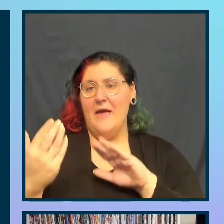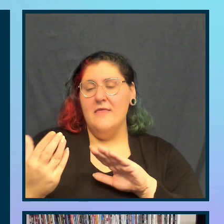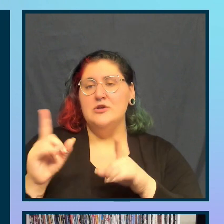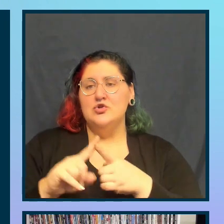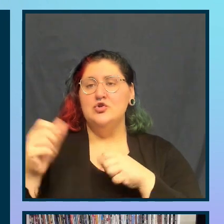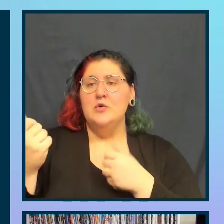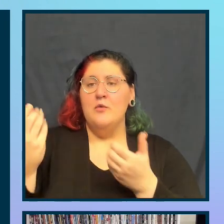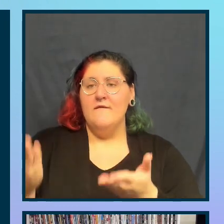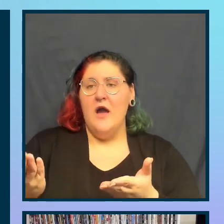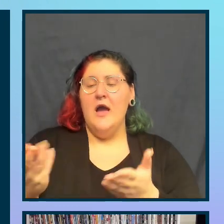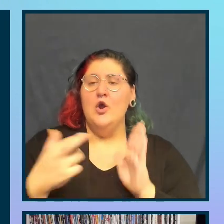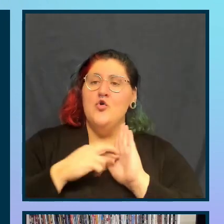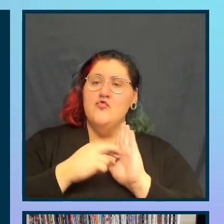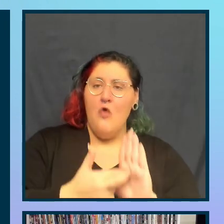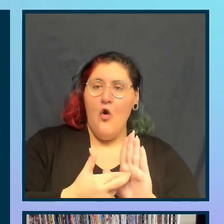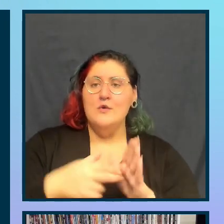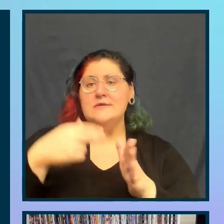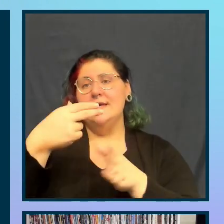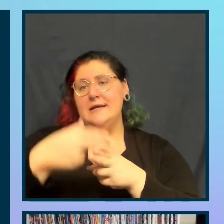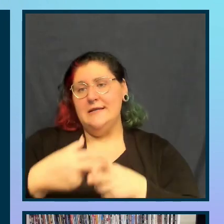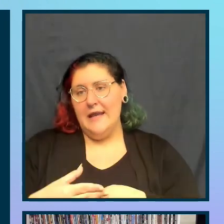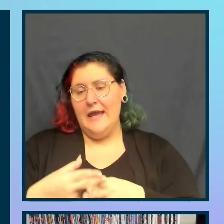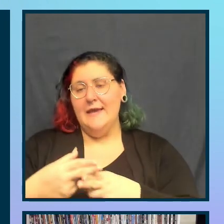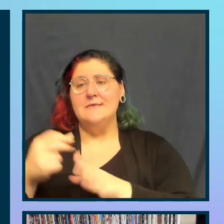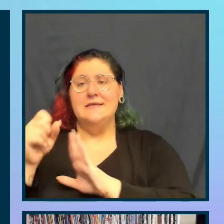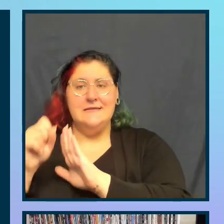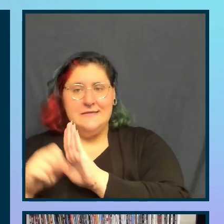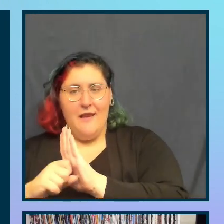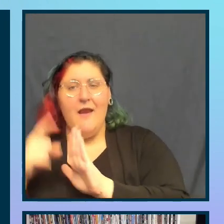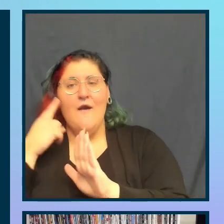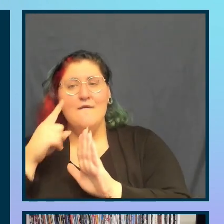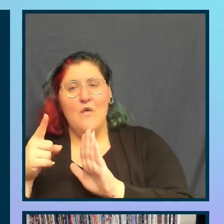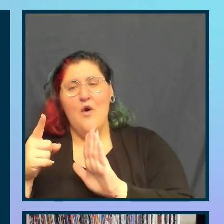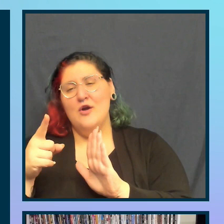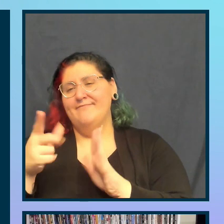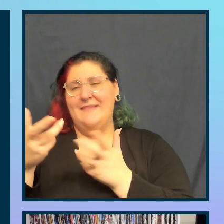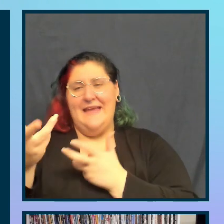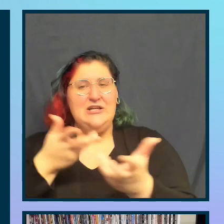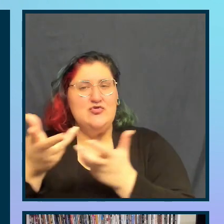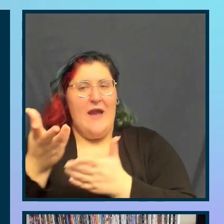for interactive elements. It also includes other items to increase general usability of an app